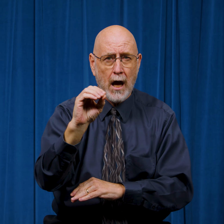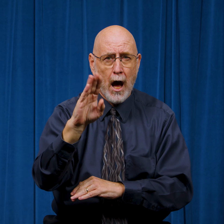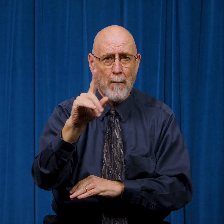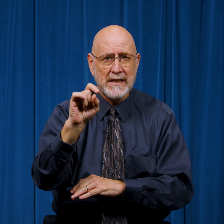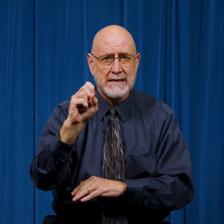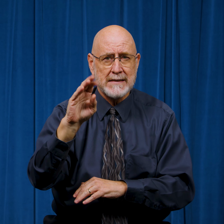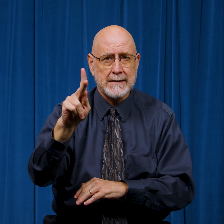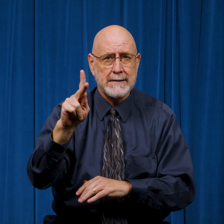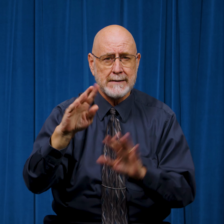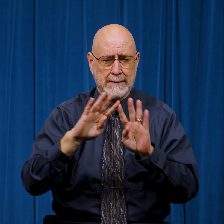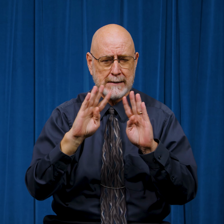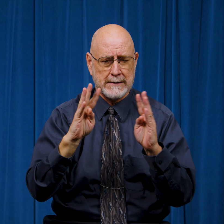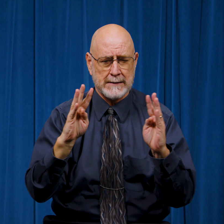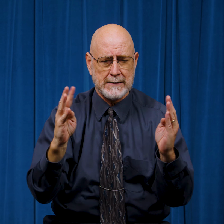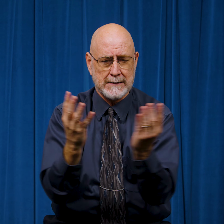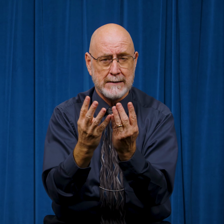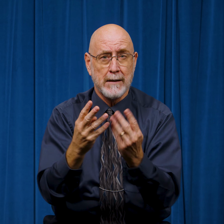constructed mainly from marble.